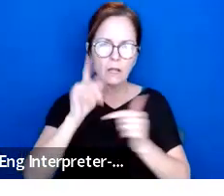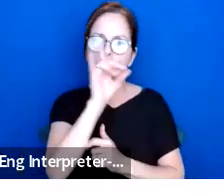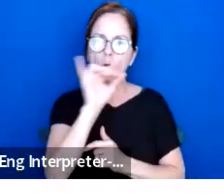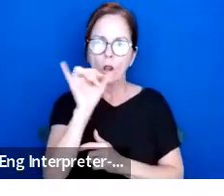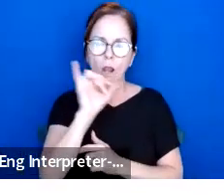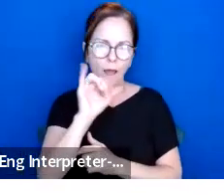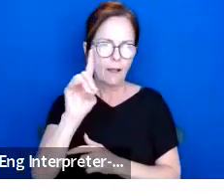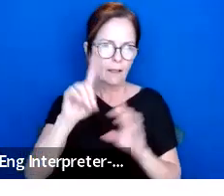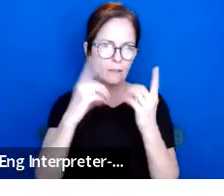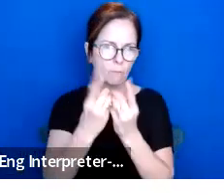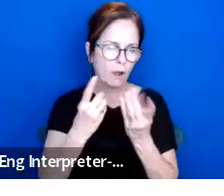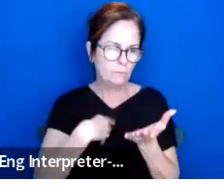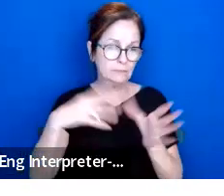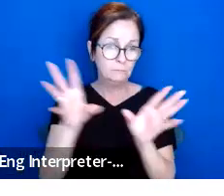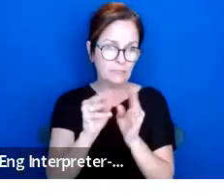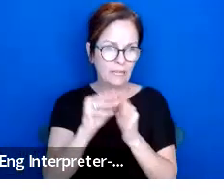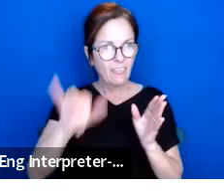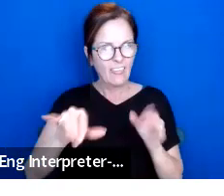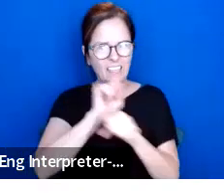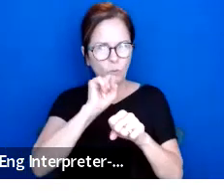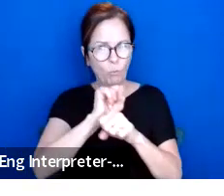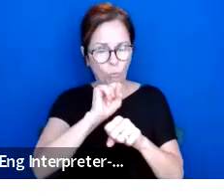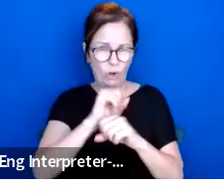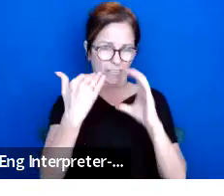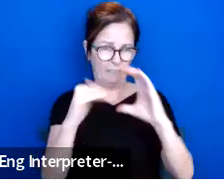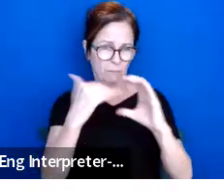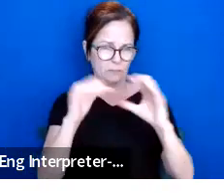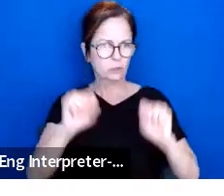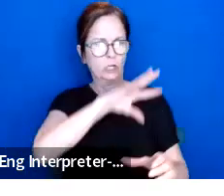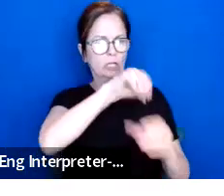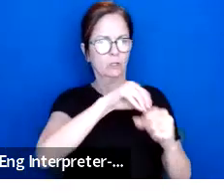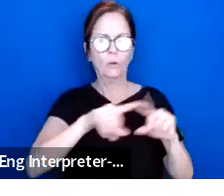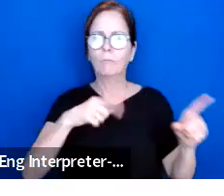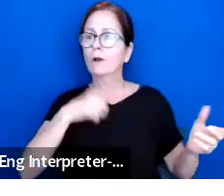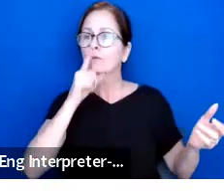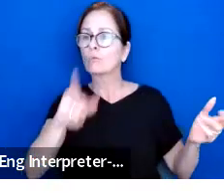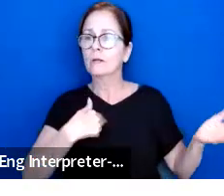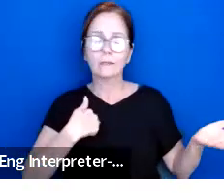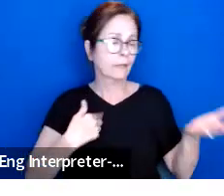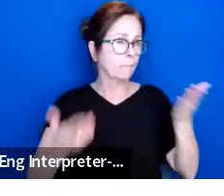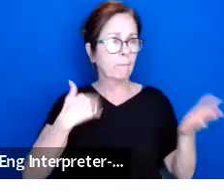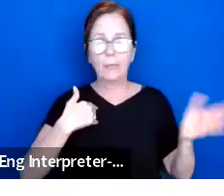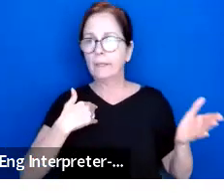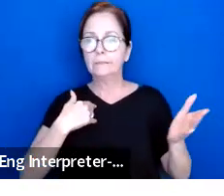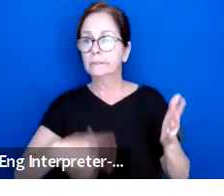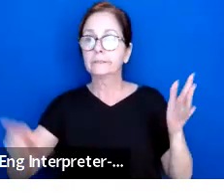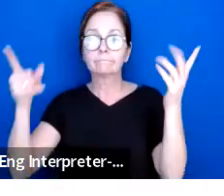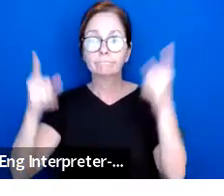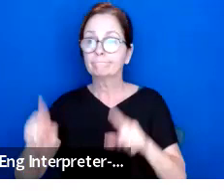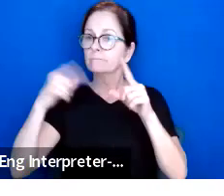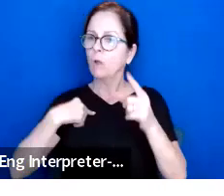Those are work emails and could be included, but just random conversations on the street that I might have had about James not allowable.